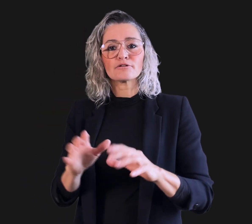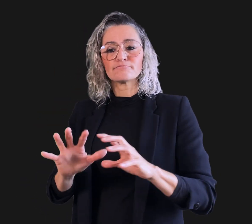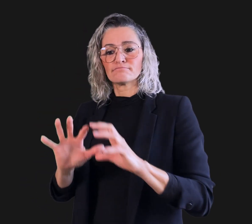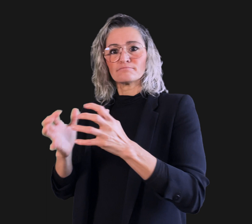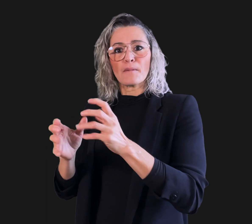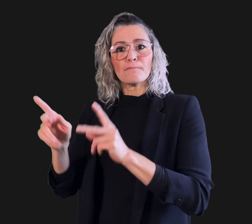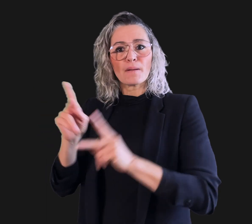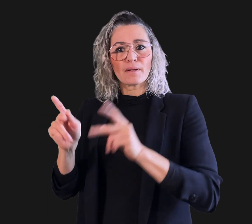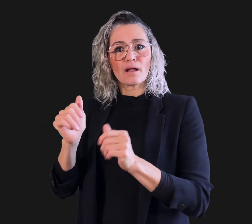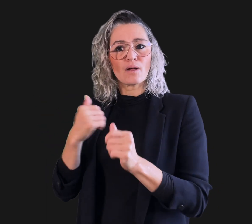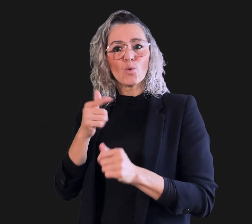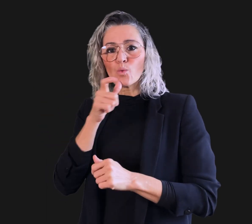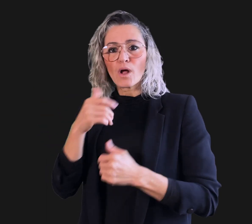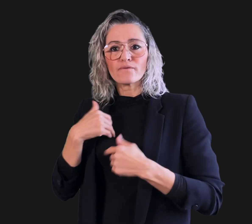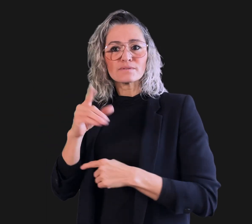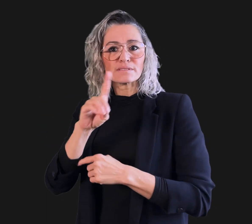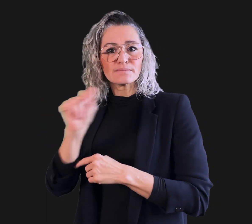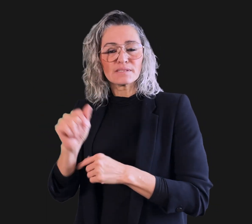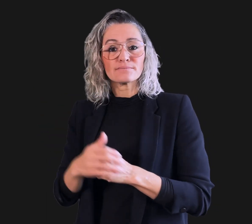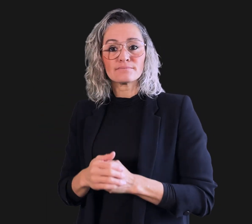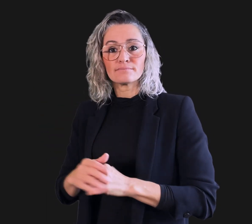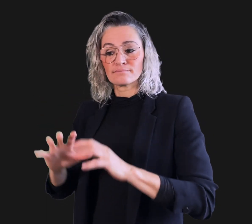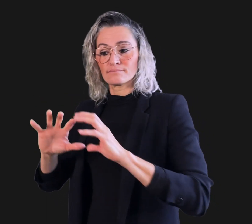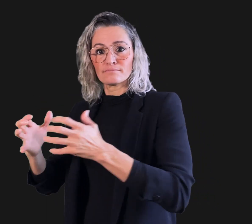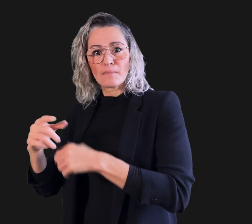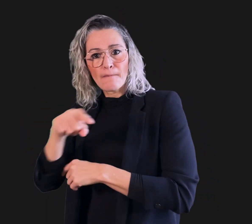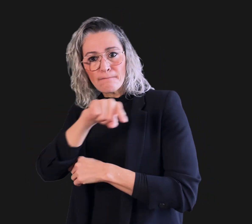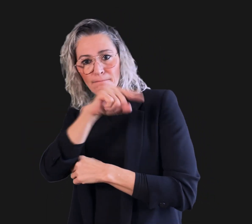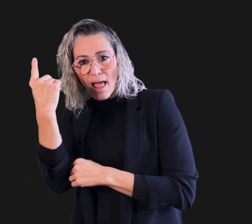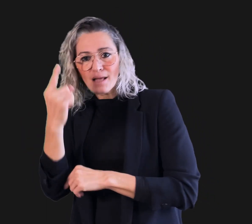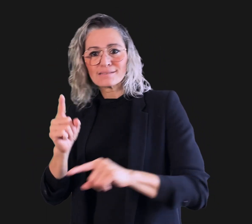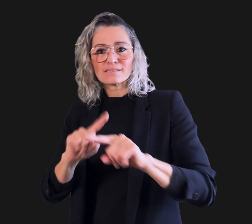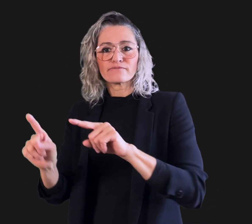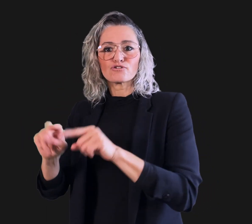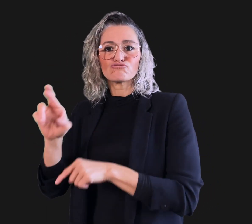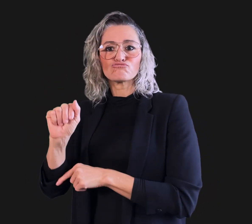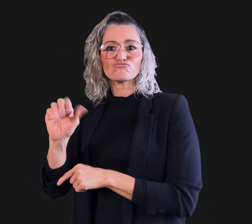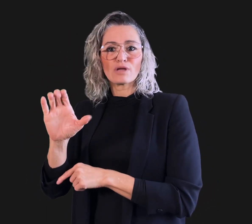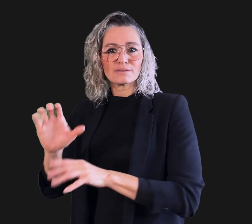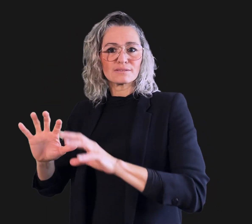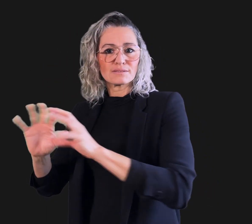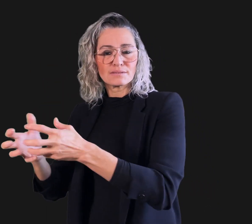as well as Black and racialized persons.